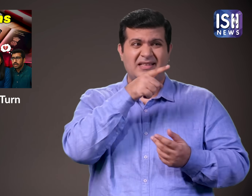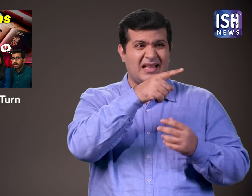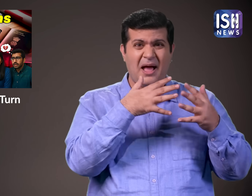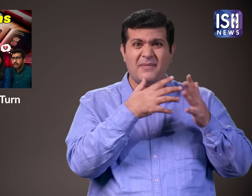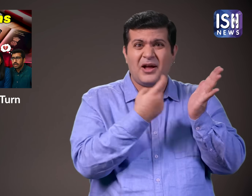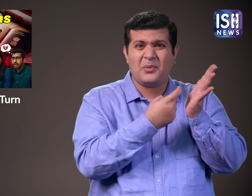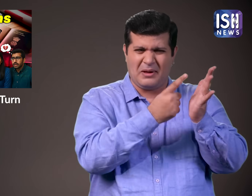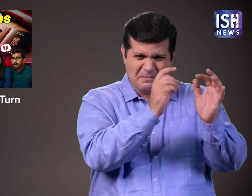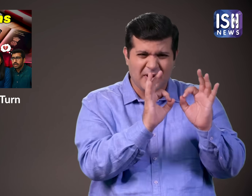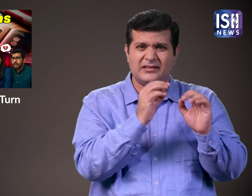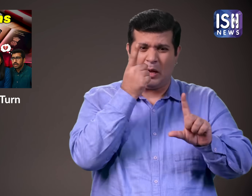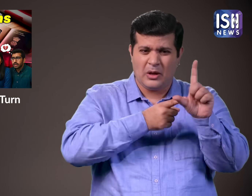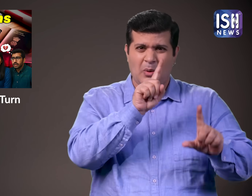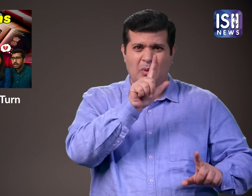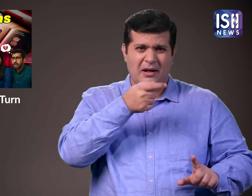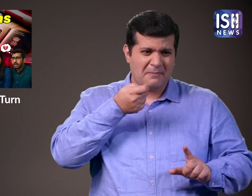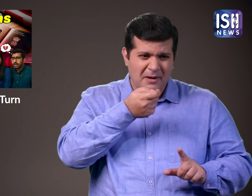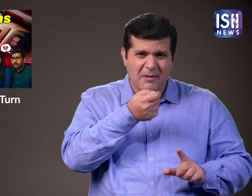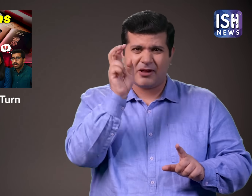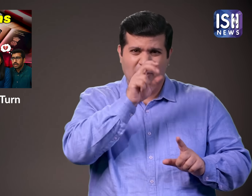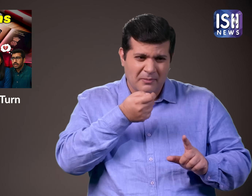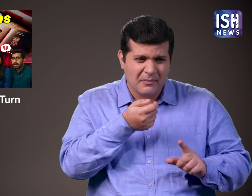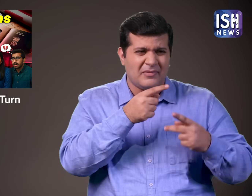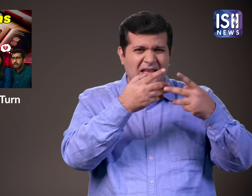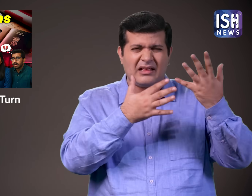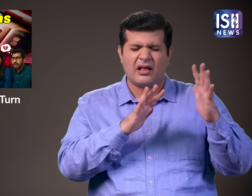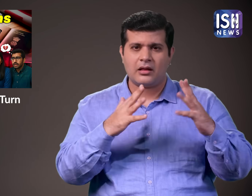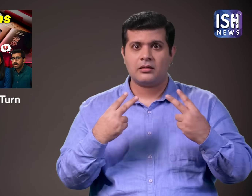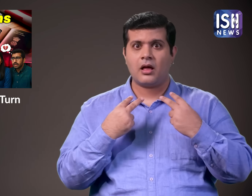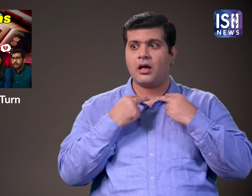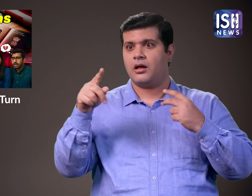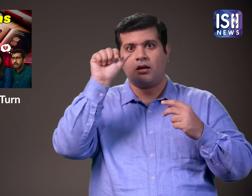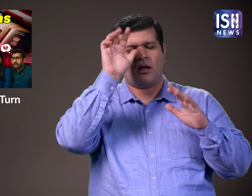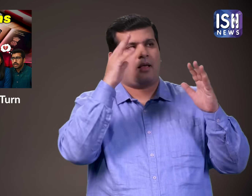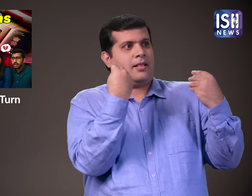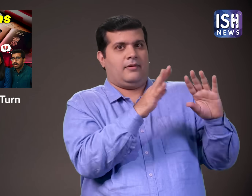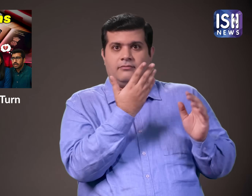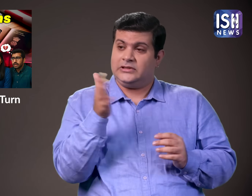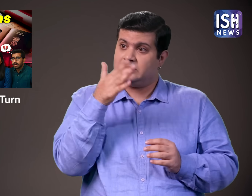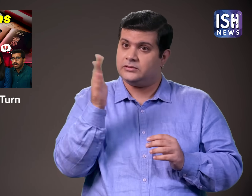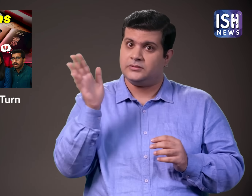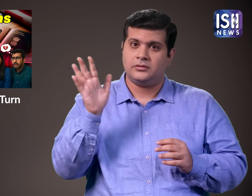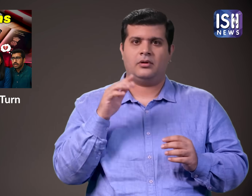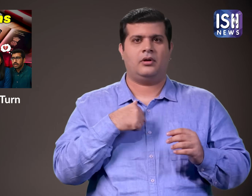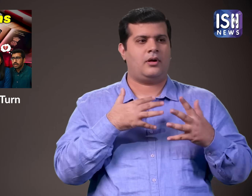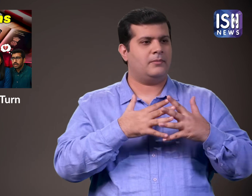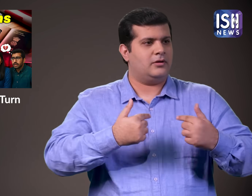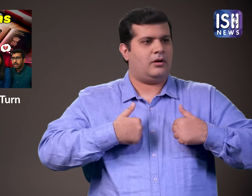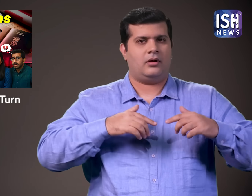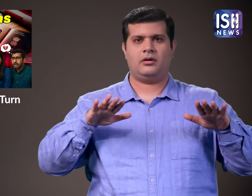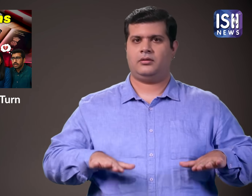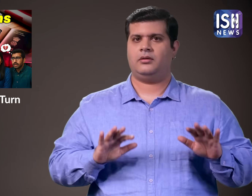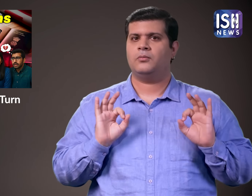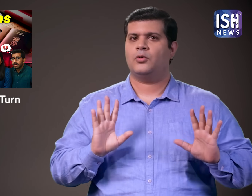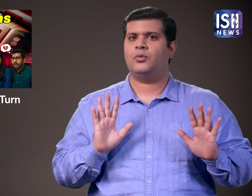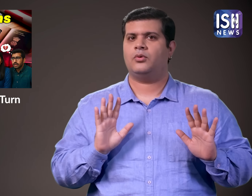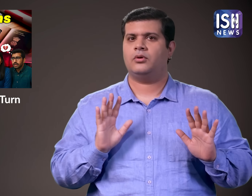They backed the annual fee, hoping it would drive Indians out and ease things for the Americans.